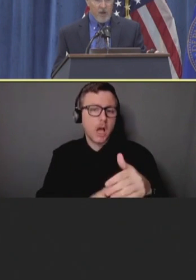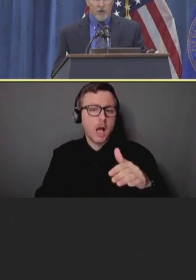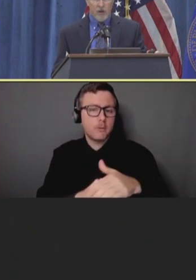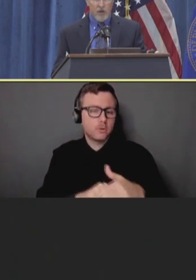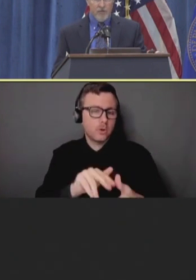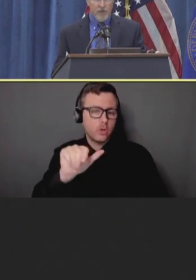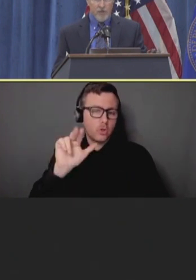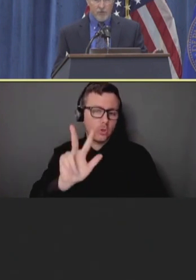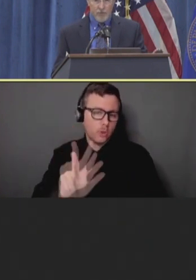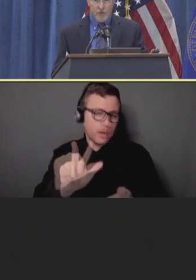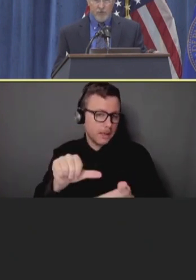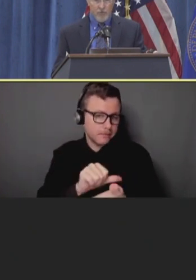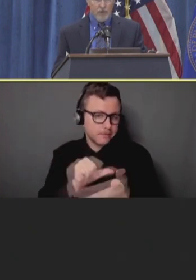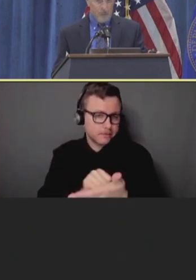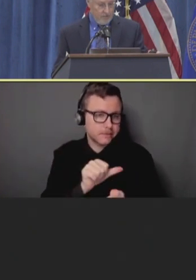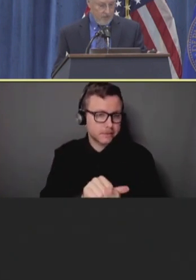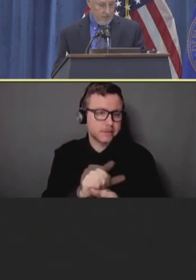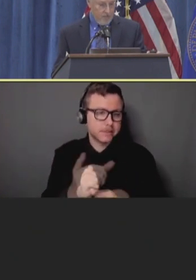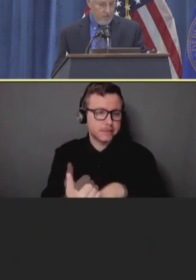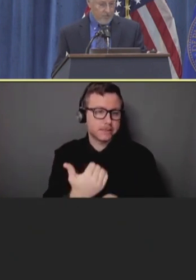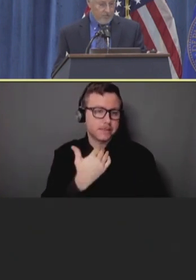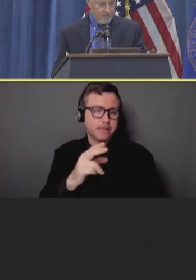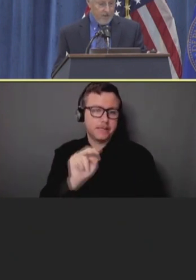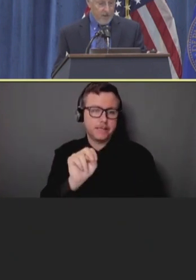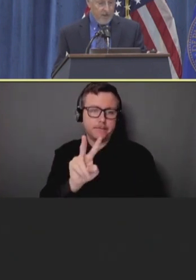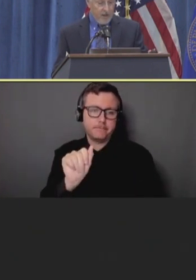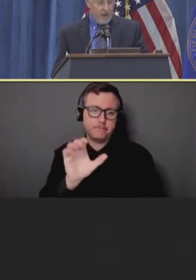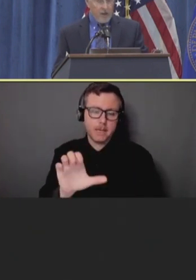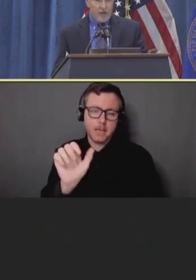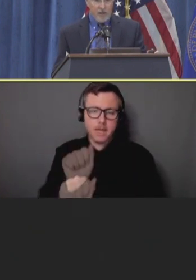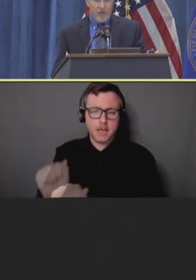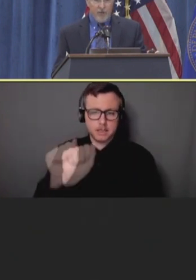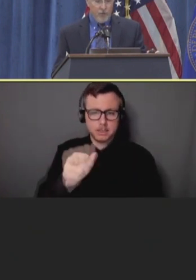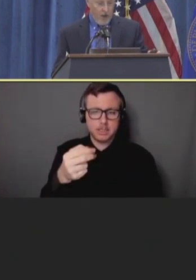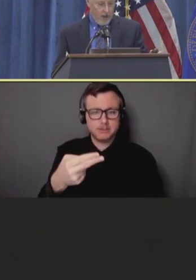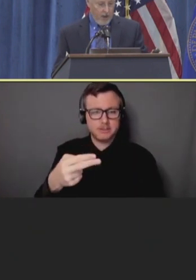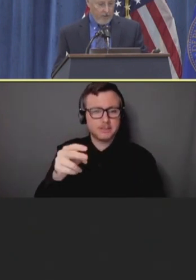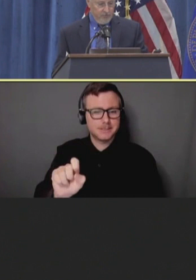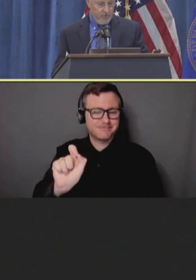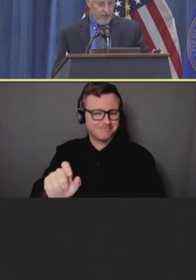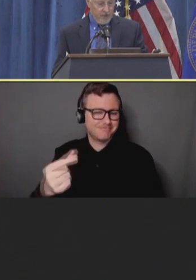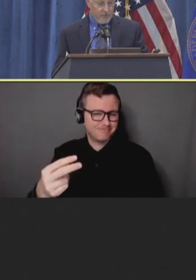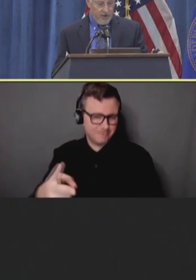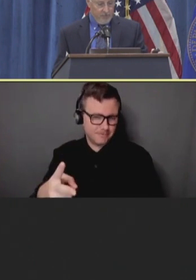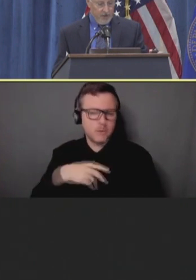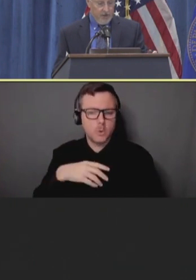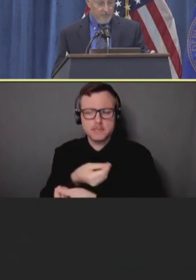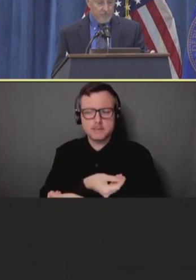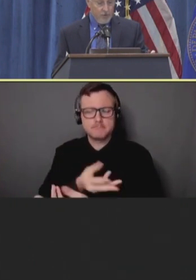and those will be distributed to the committee members. I'd like to give you a few highlights from yesterday's meeting.